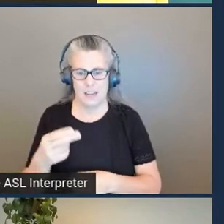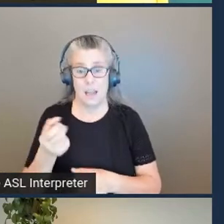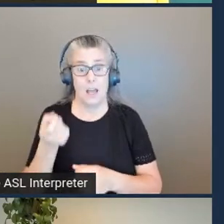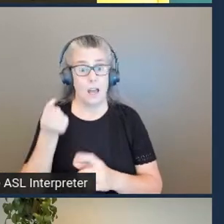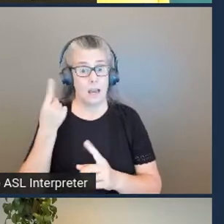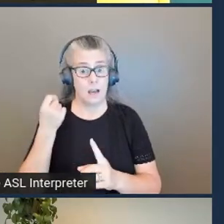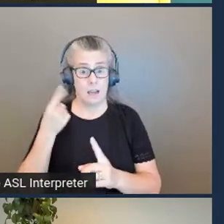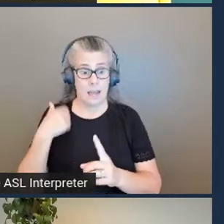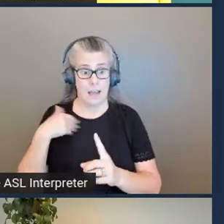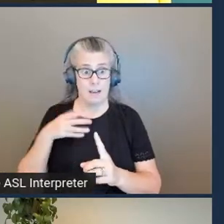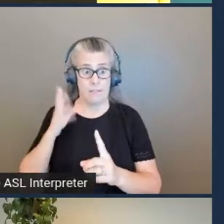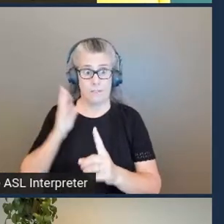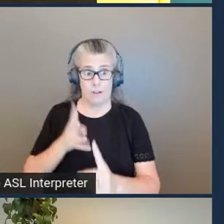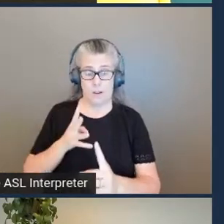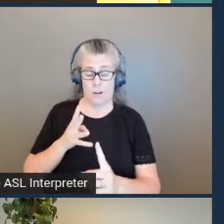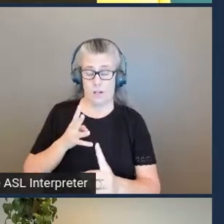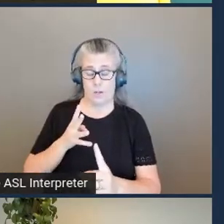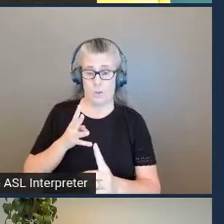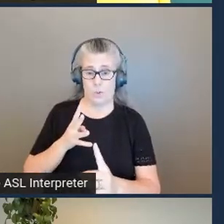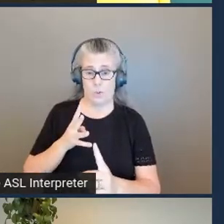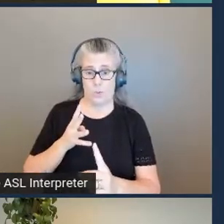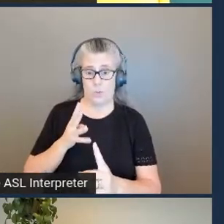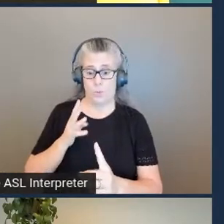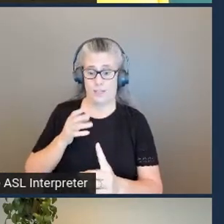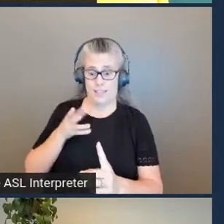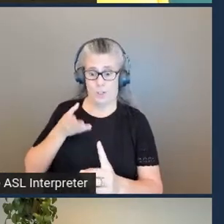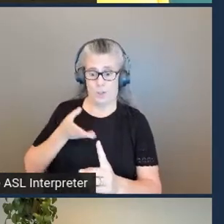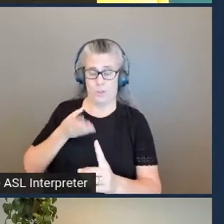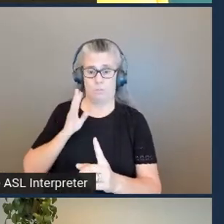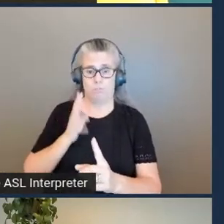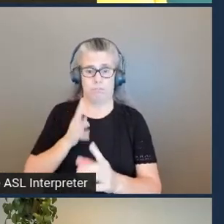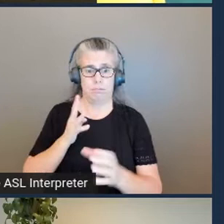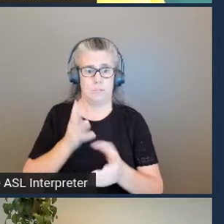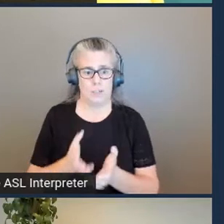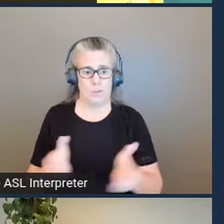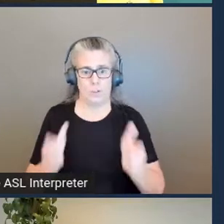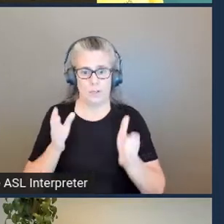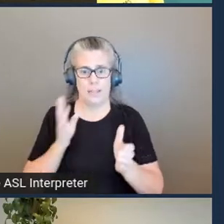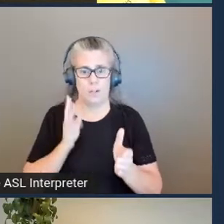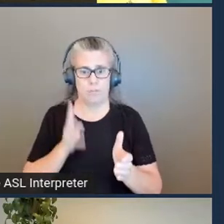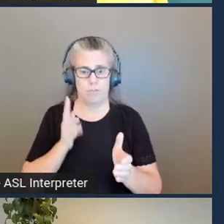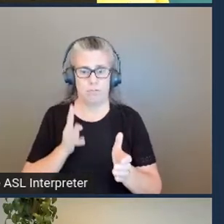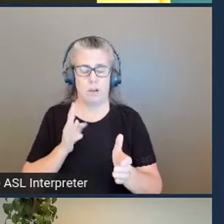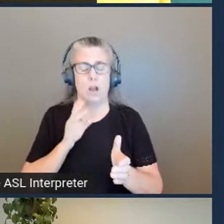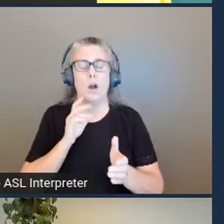You don't have to worry about anything. We, you just worry about feeding requests into the endpoint